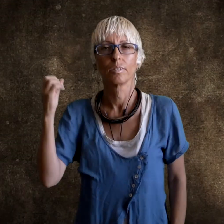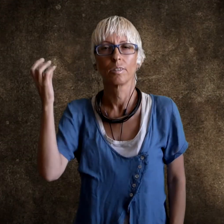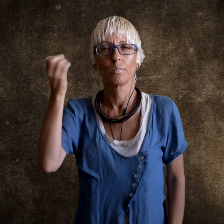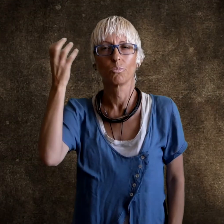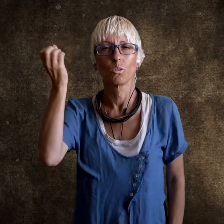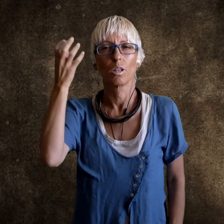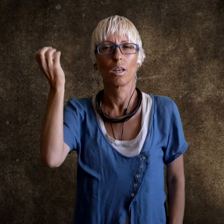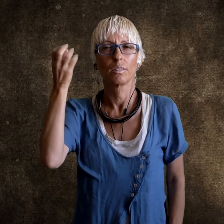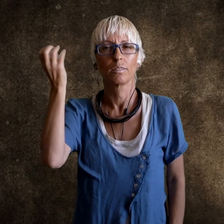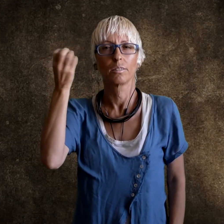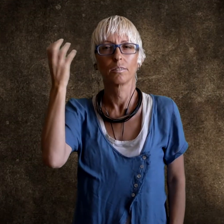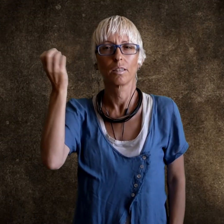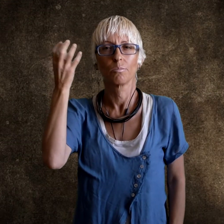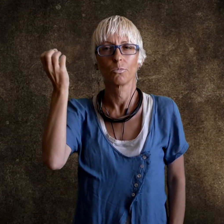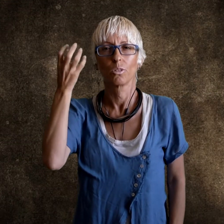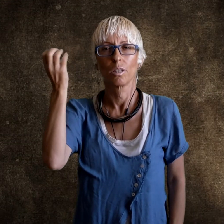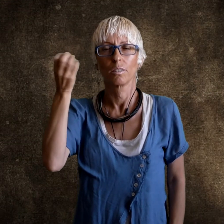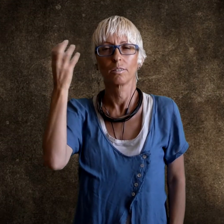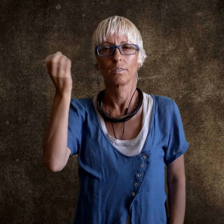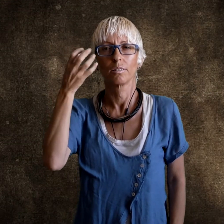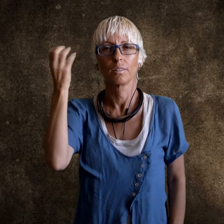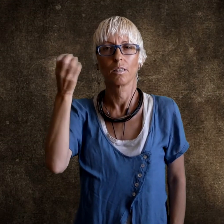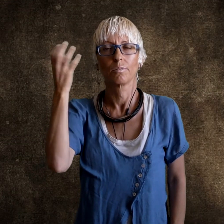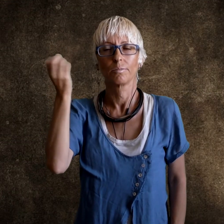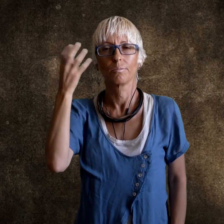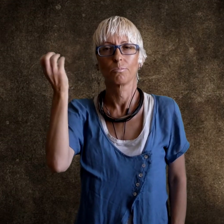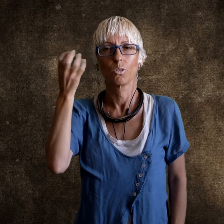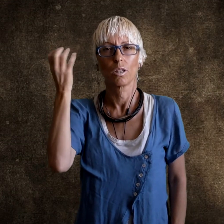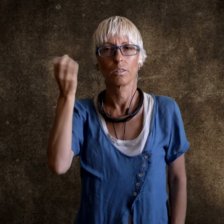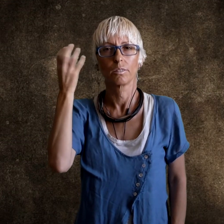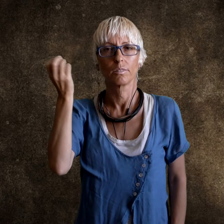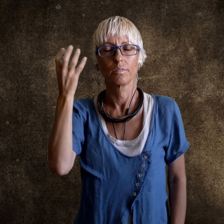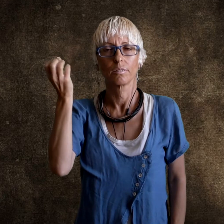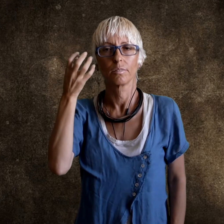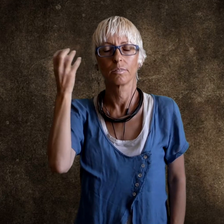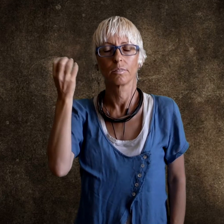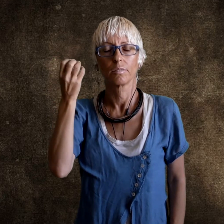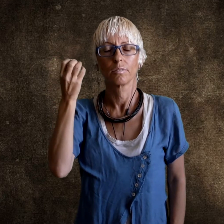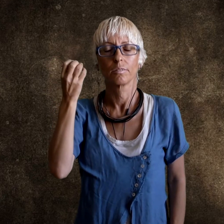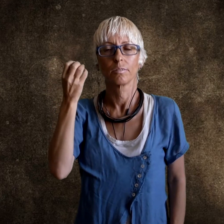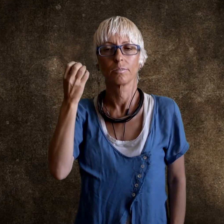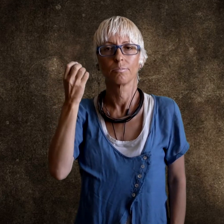ambulance siren